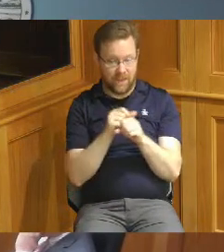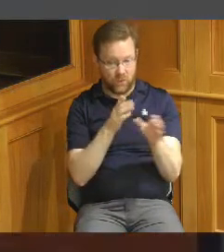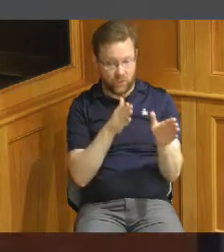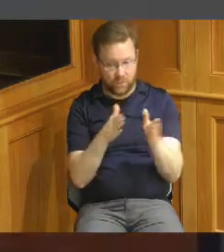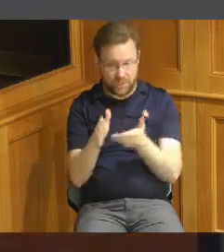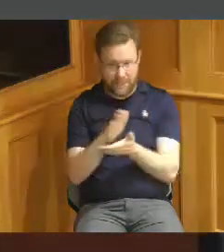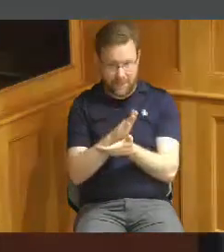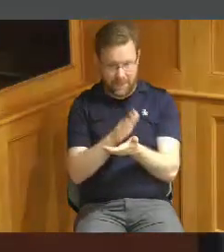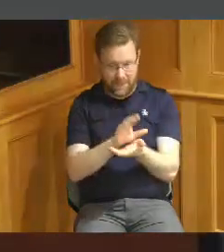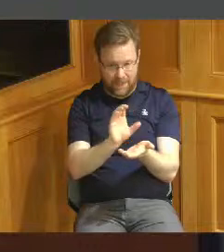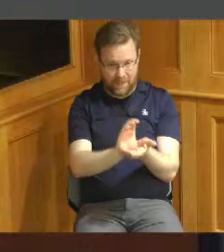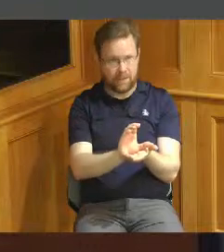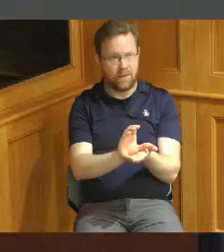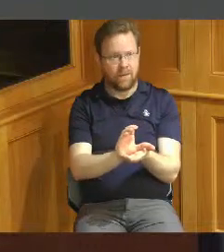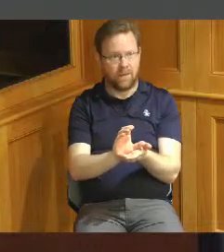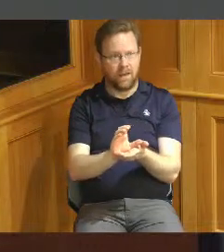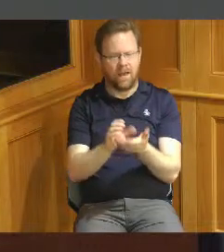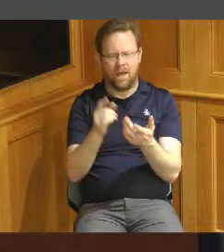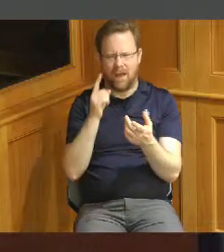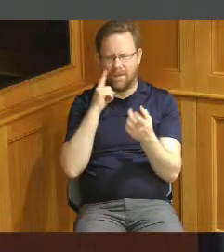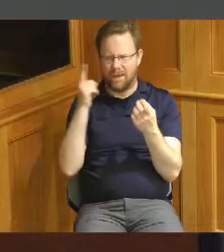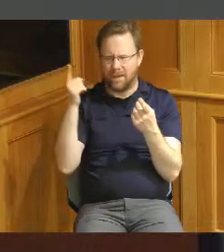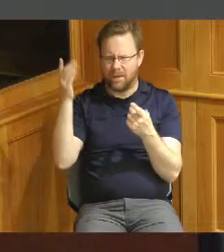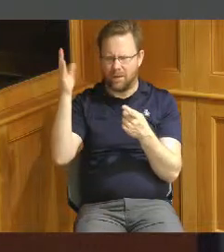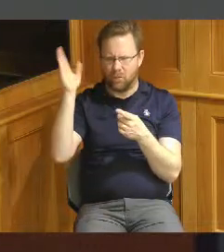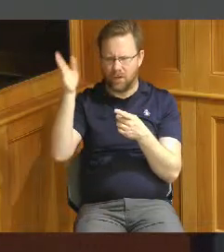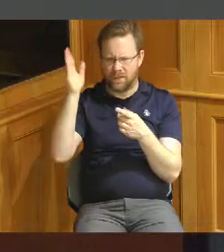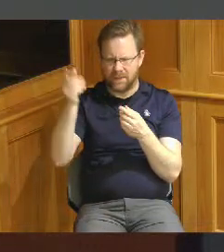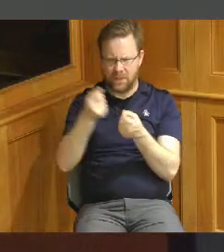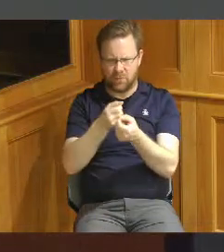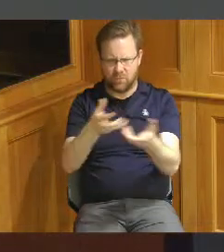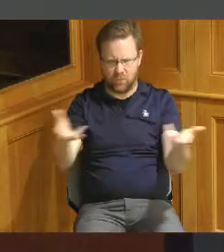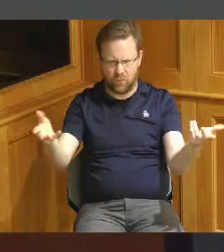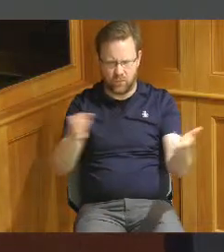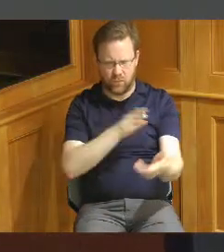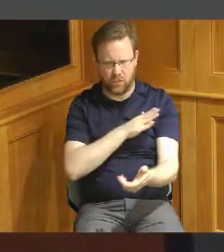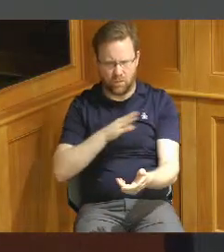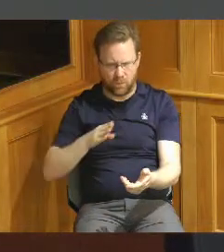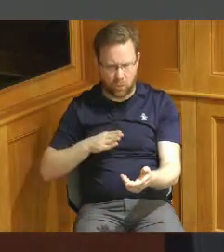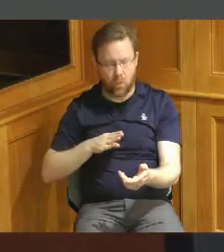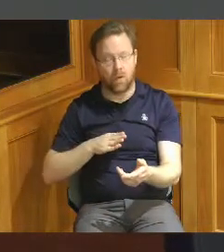in October the county received a grant from the Ohio Department of Aging to that was designed to